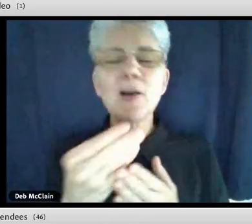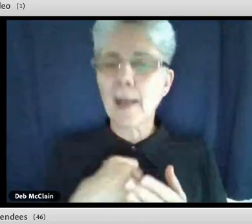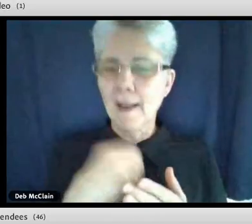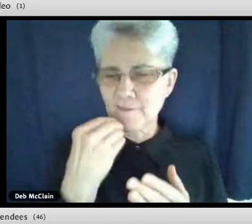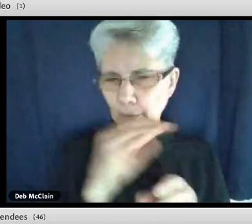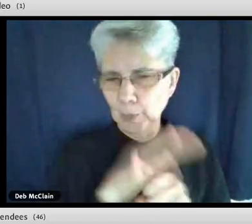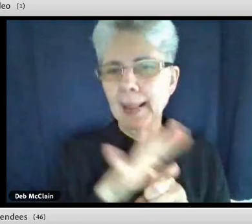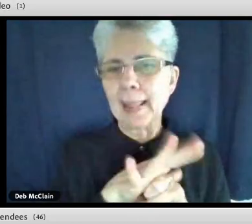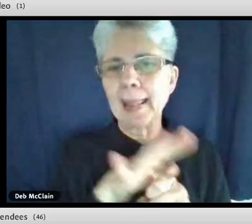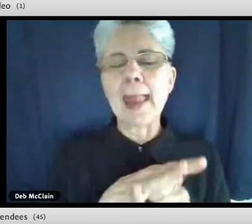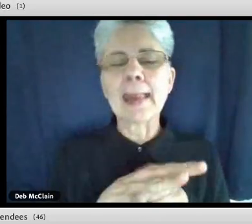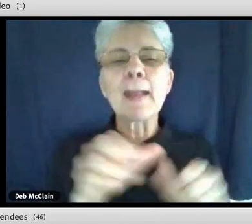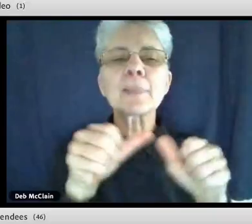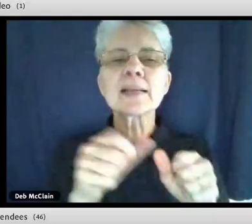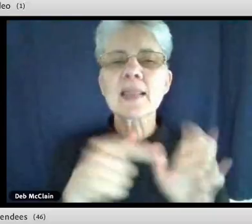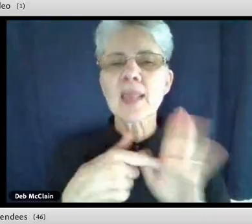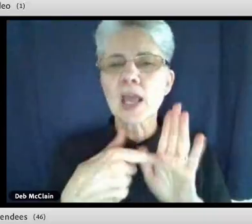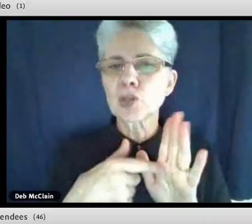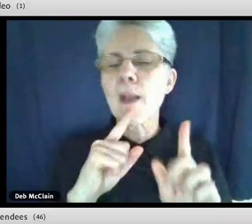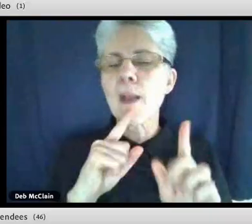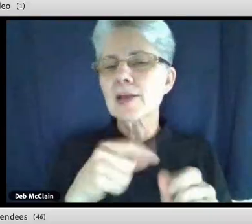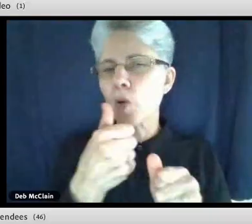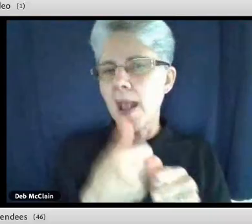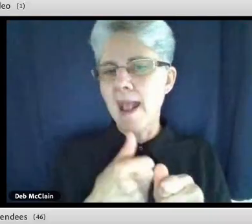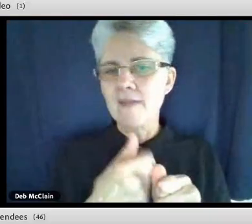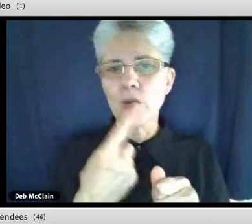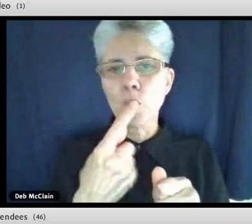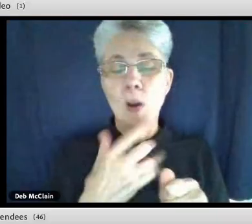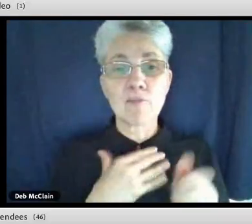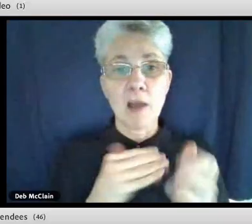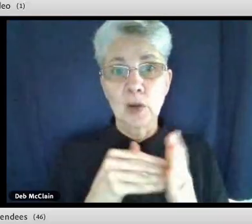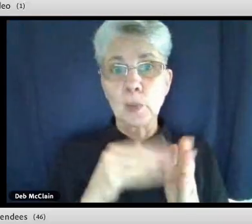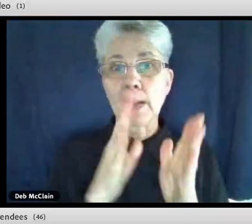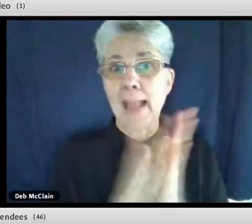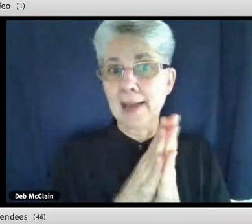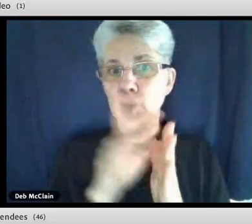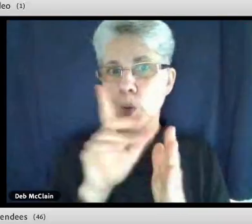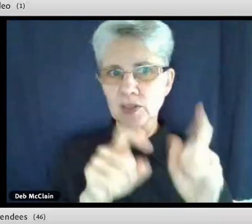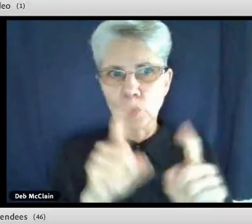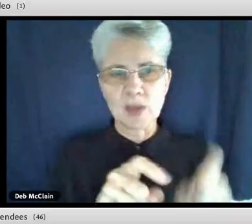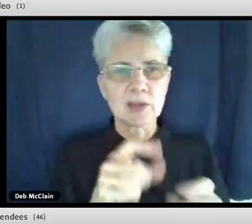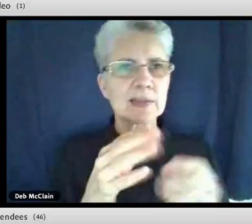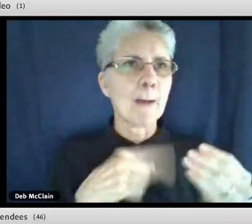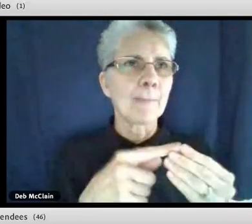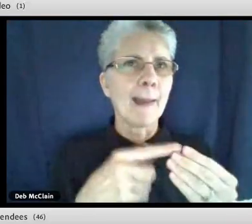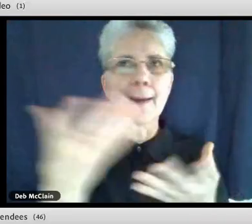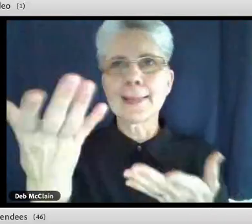A lot of the sites I'm going to show you answered every single one of my frequently asked questions. Whether it's about take-out food